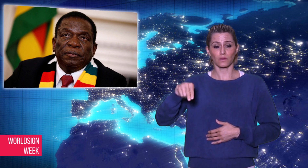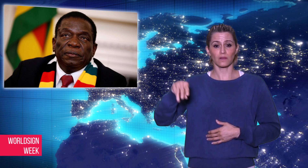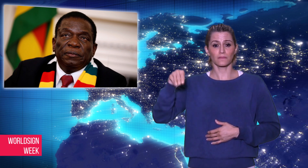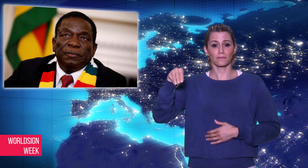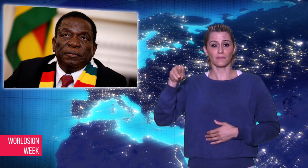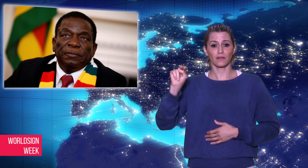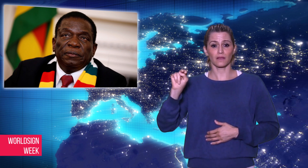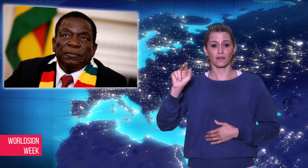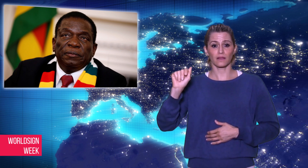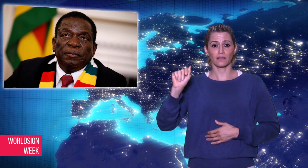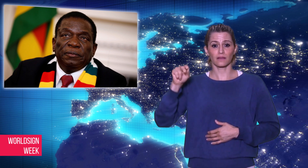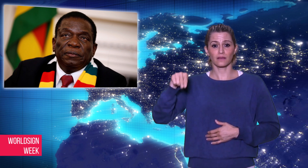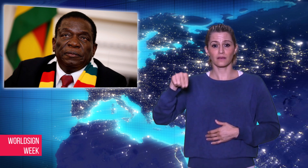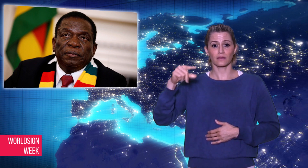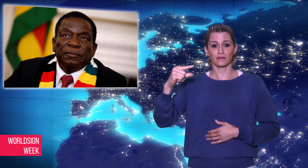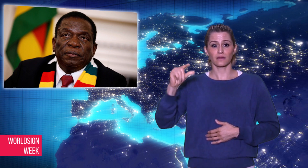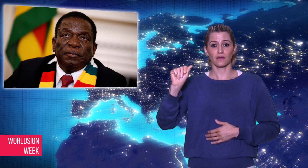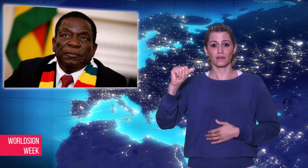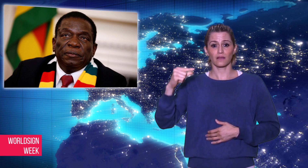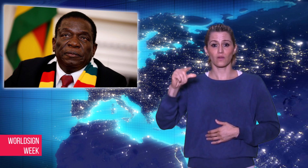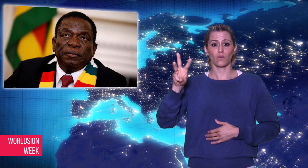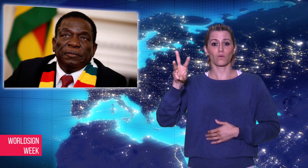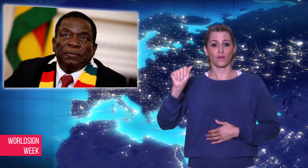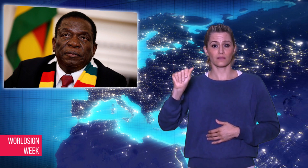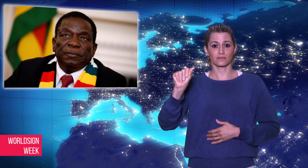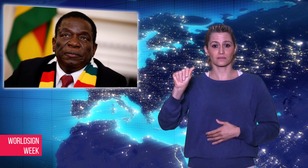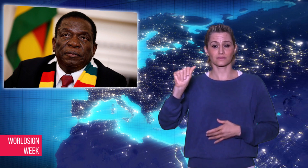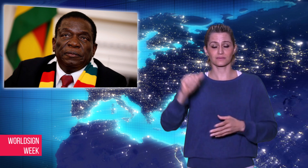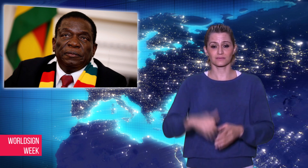Emmerson Mnangagwa.